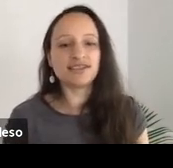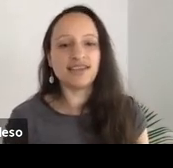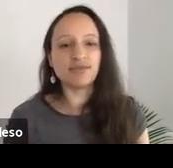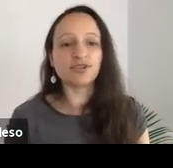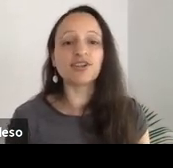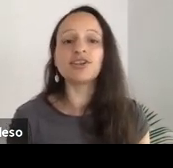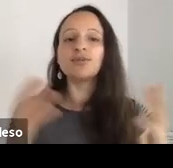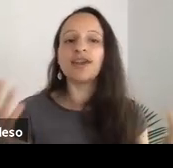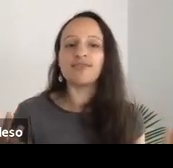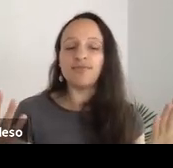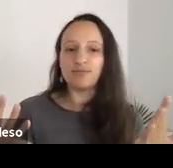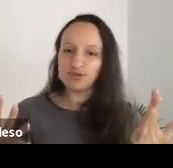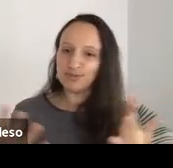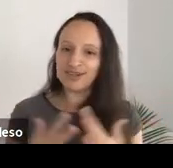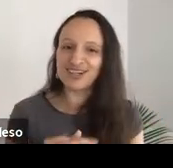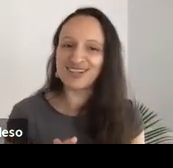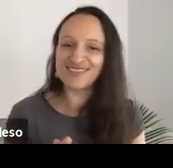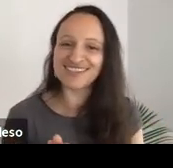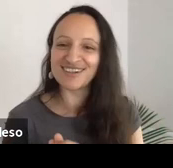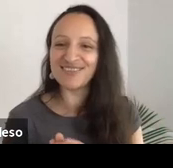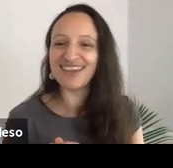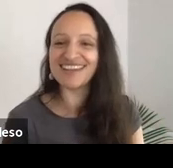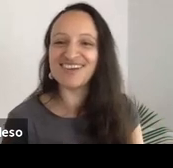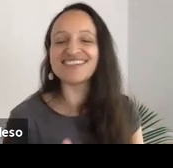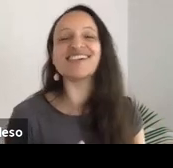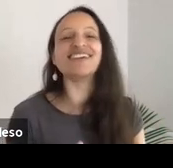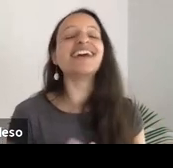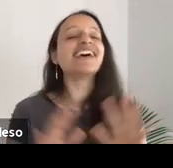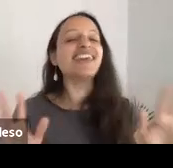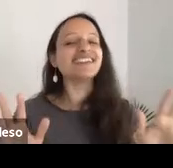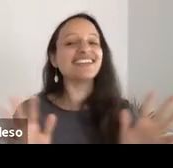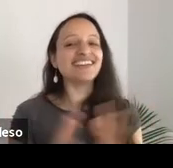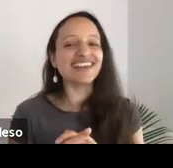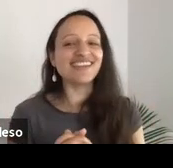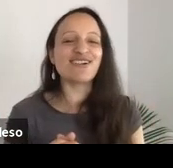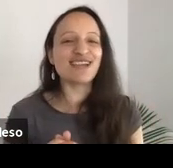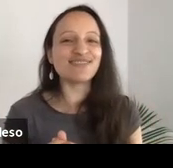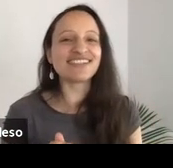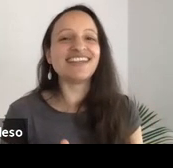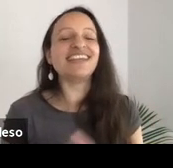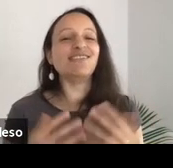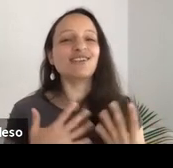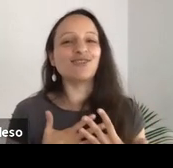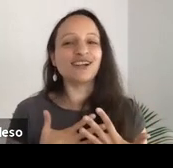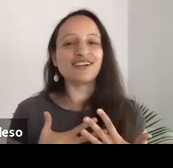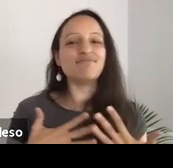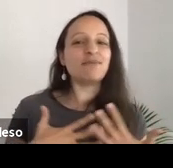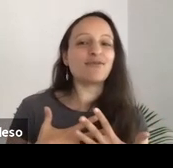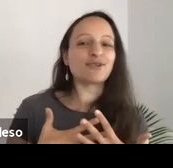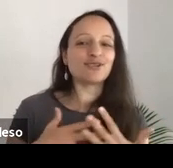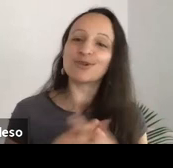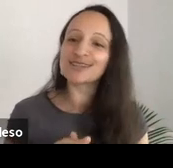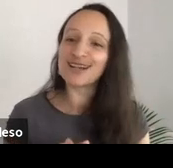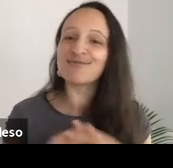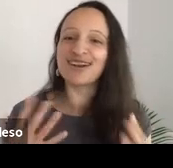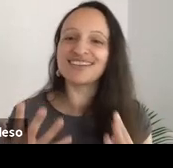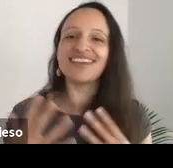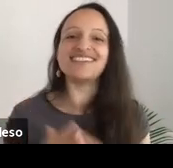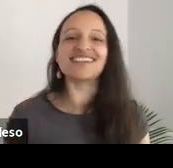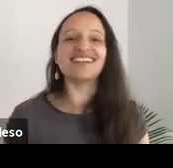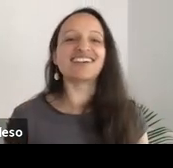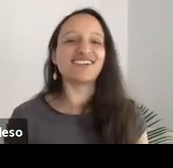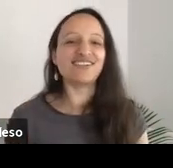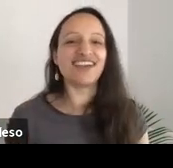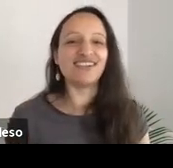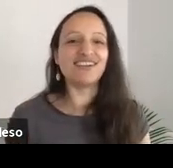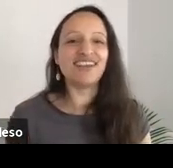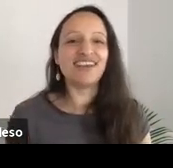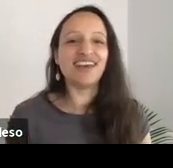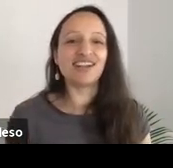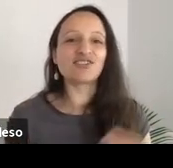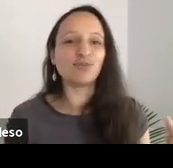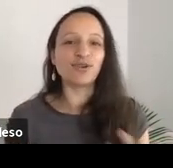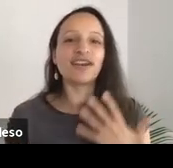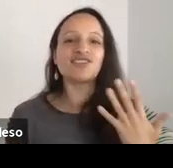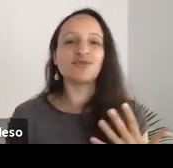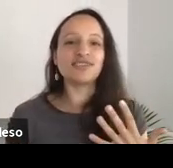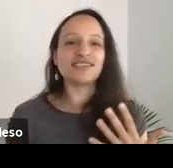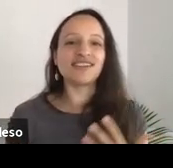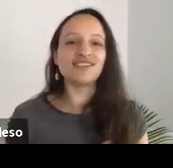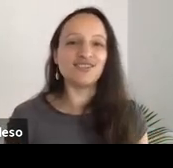We do know for this case in particular we have meant multiple pictures of this girl playing in the mud so we like to think that think you're on us, even if we're maybe they weren't super excited about it they did let her go down and explore as she was